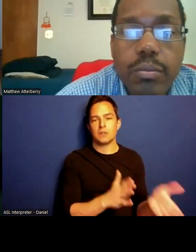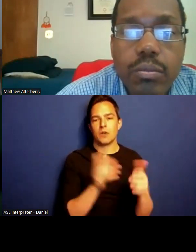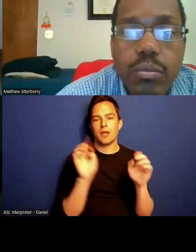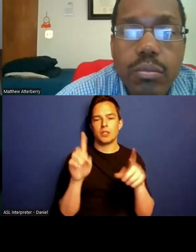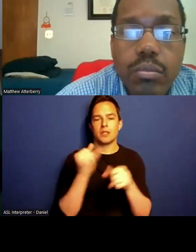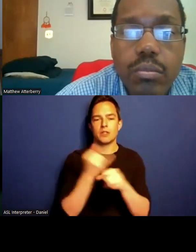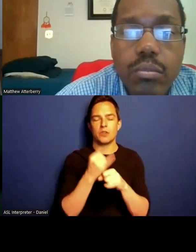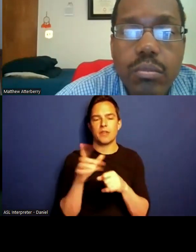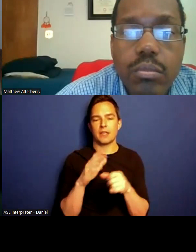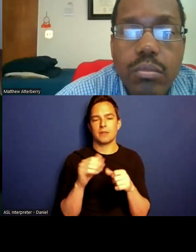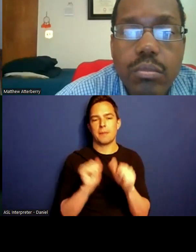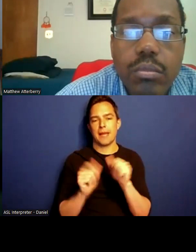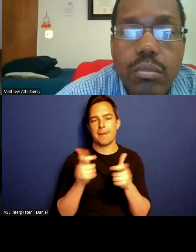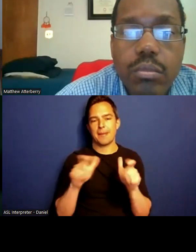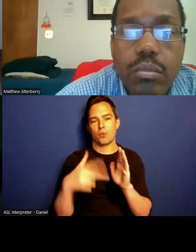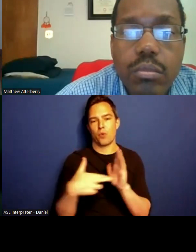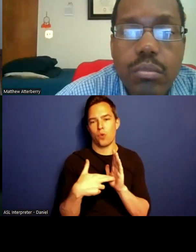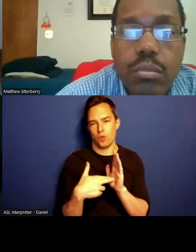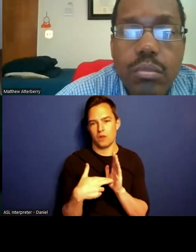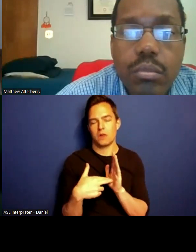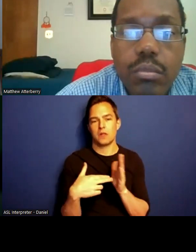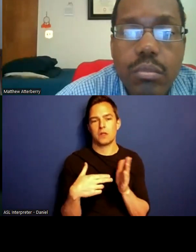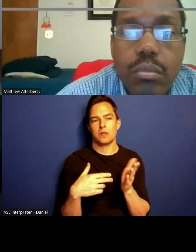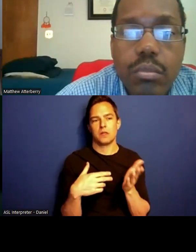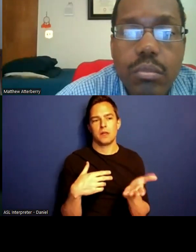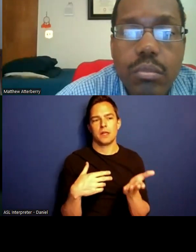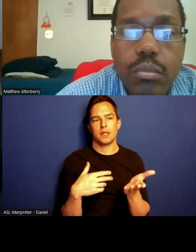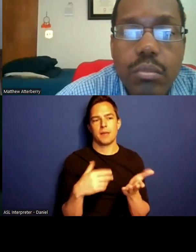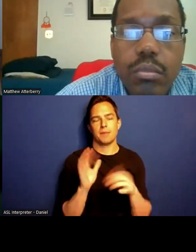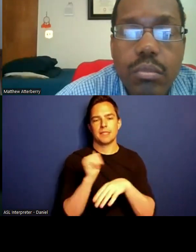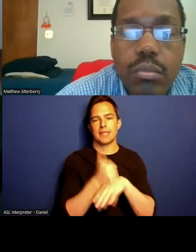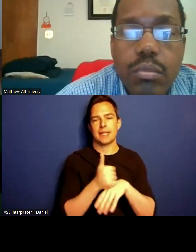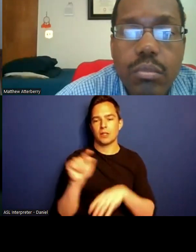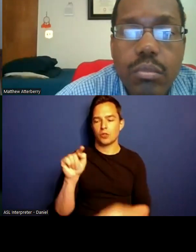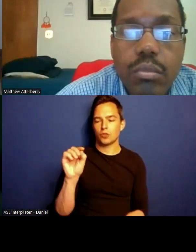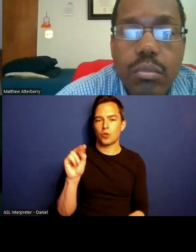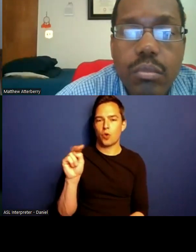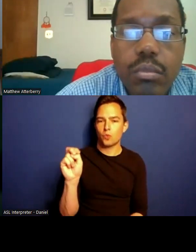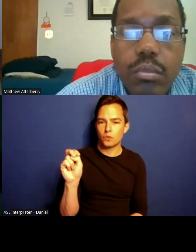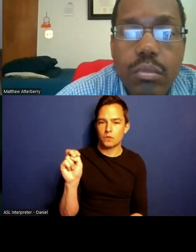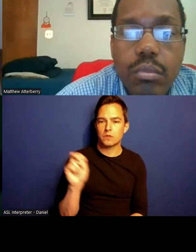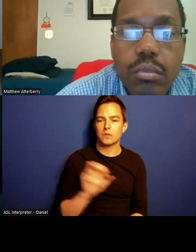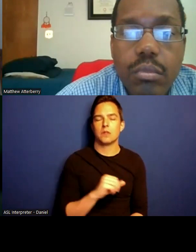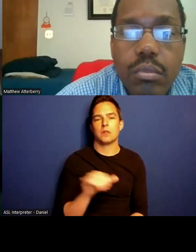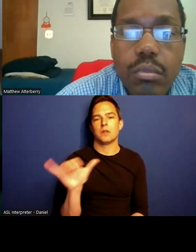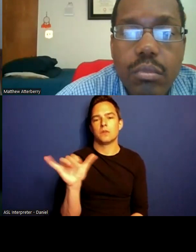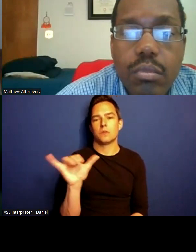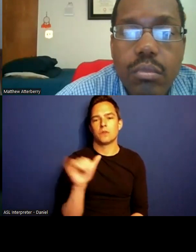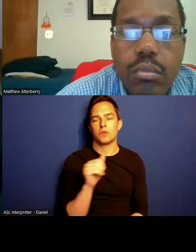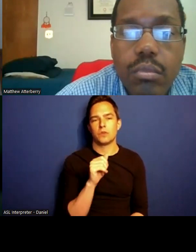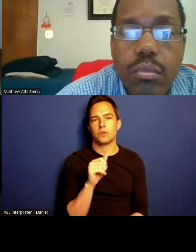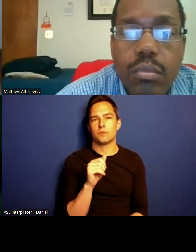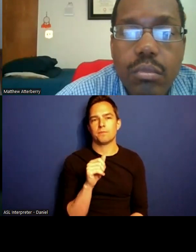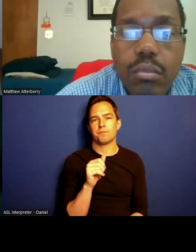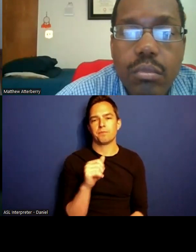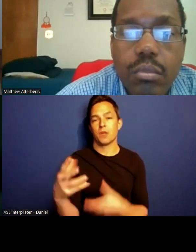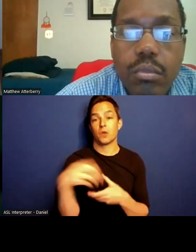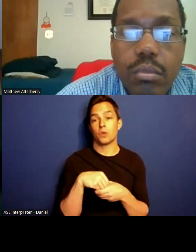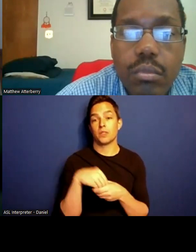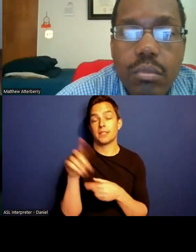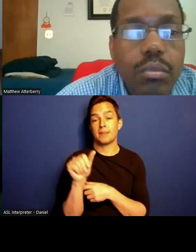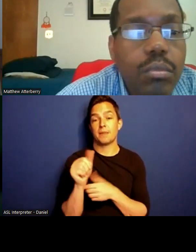play a big role in setting the tone and including disability rights and people